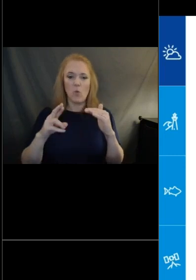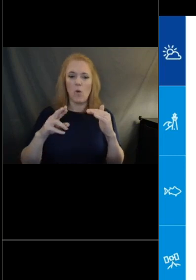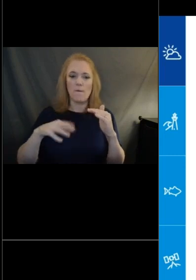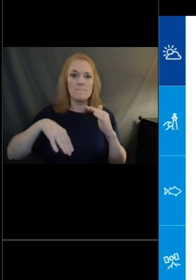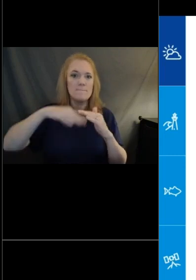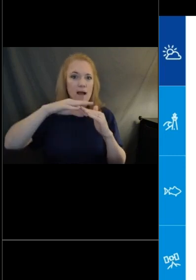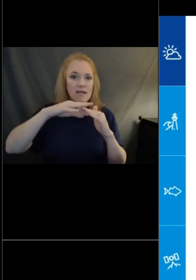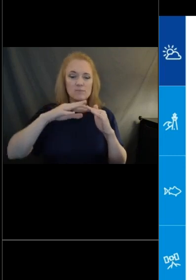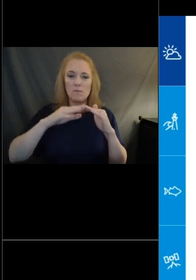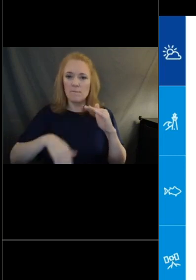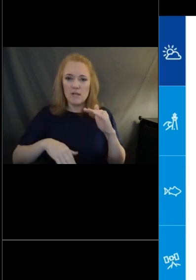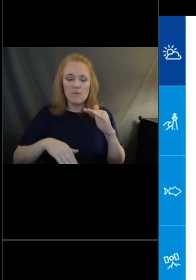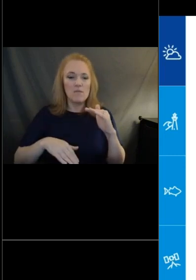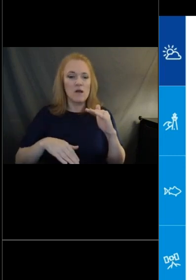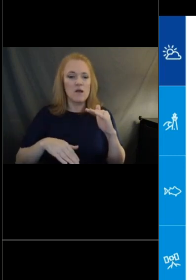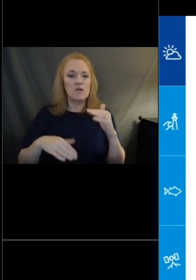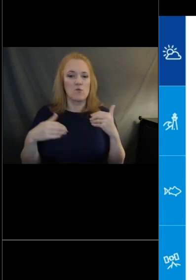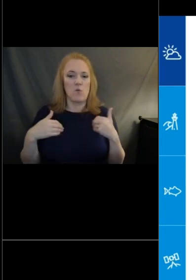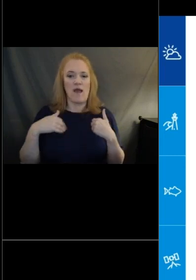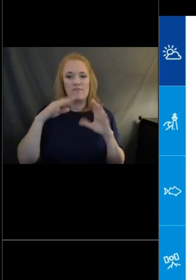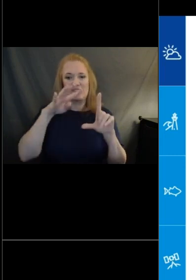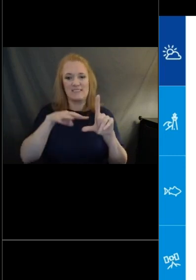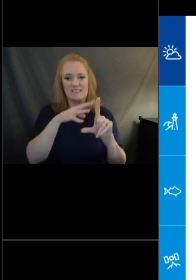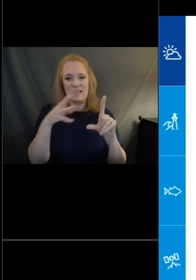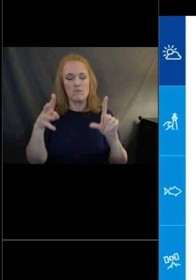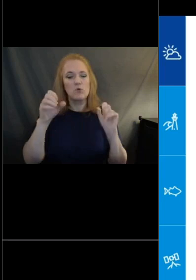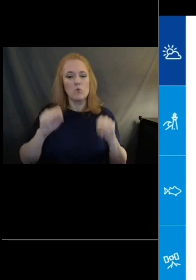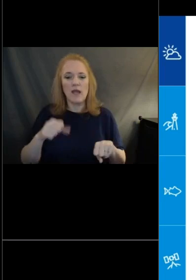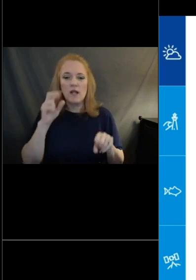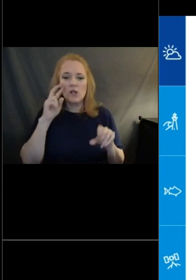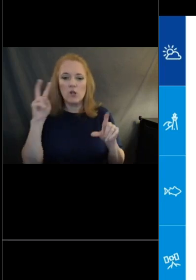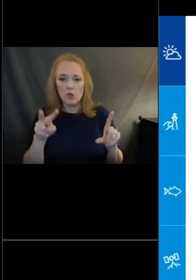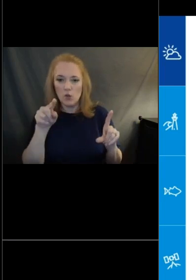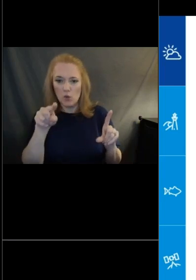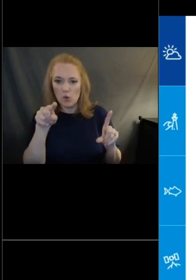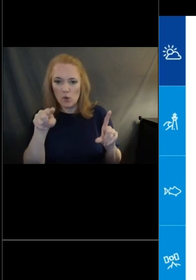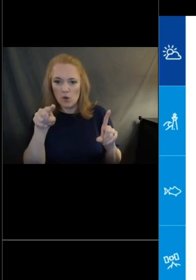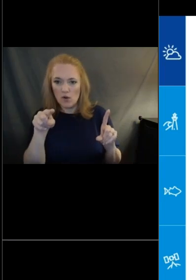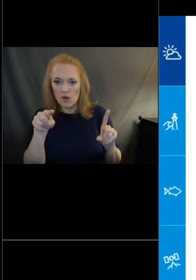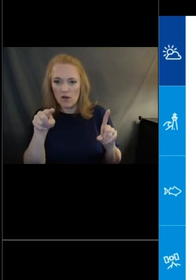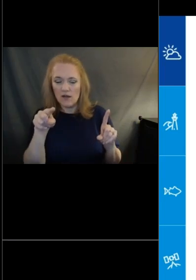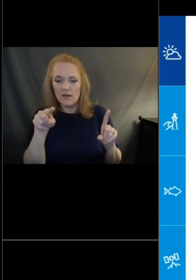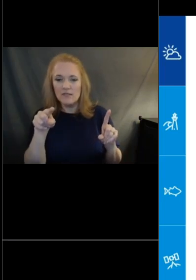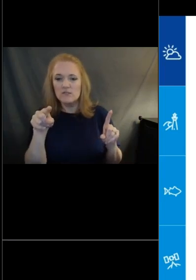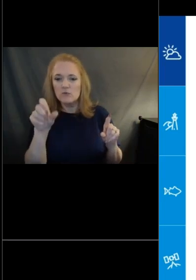minimum record, there's a table that you can refer to in these, on this particular web tool,